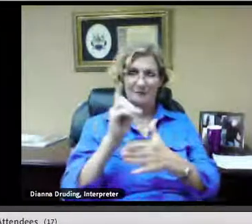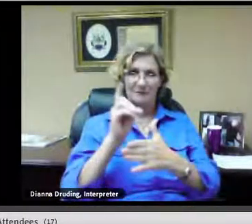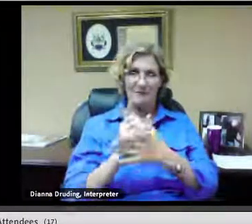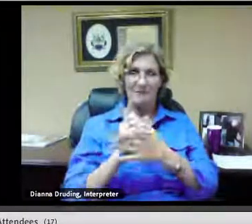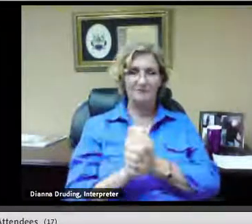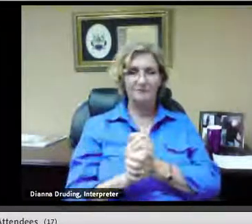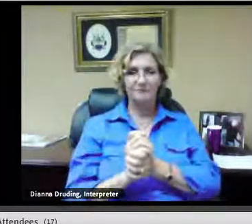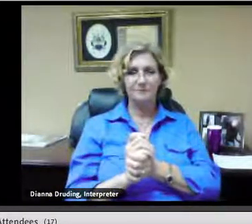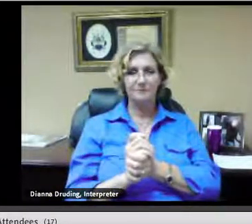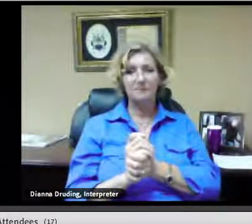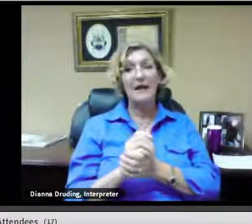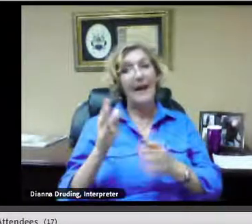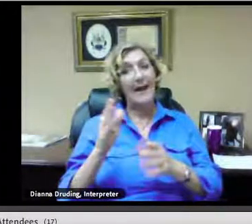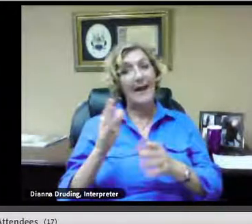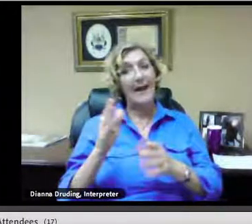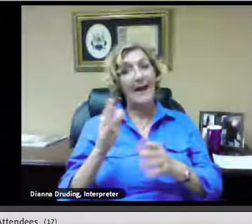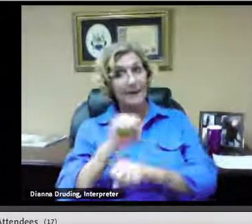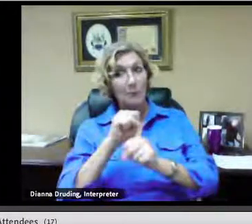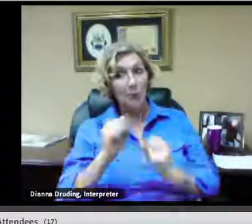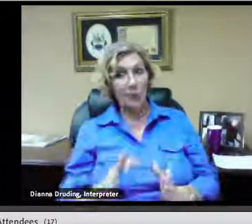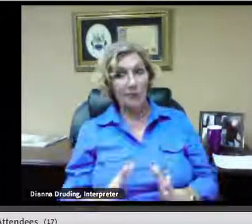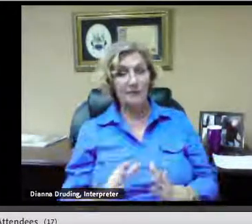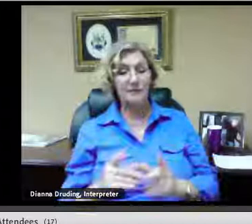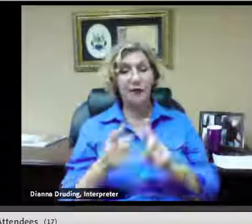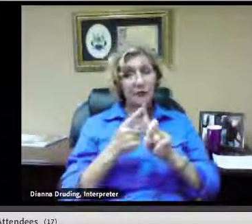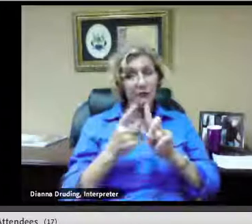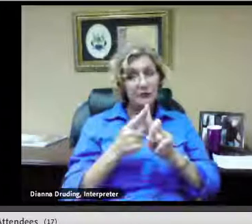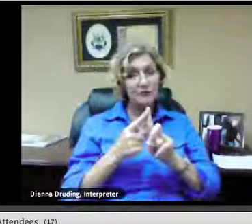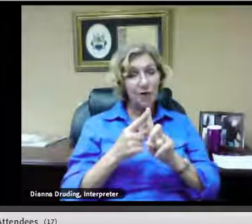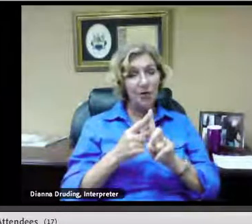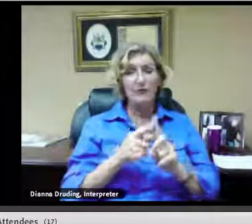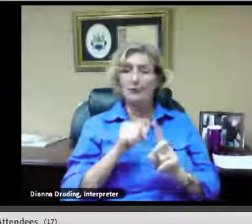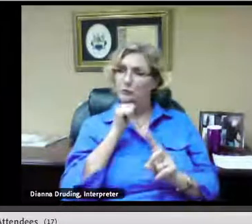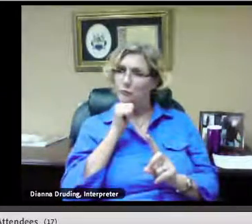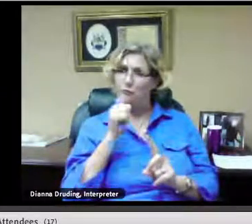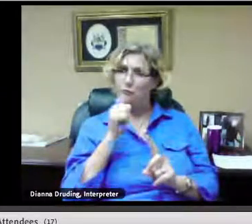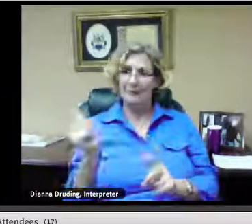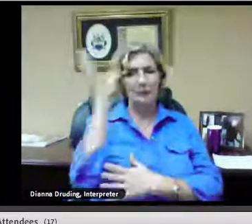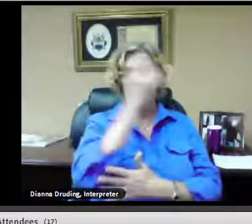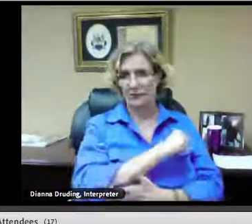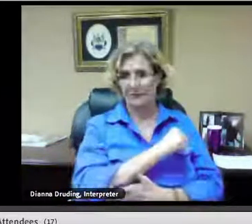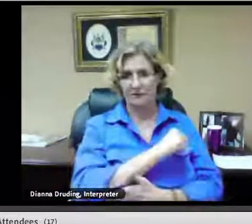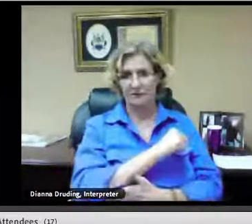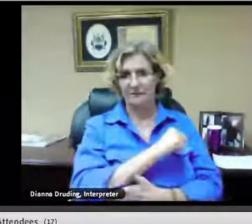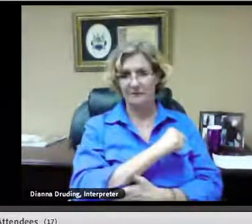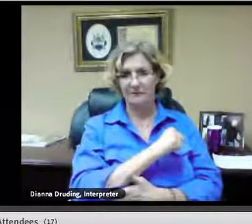These are really important, so think about it. Am I doing this? You know, do not assume that a person with a disability